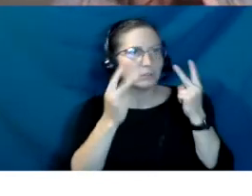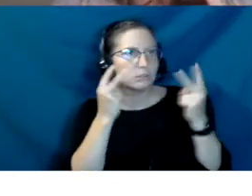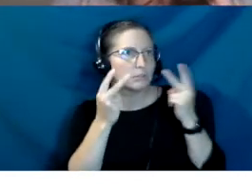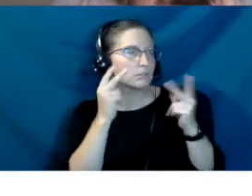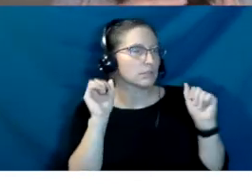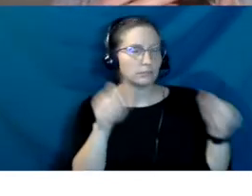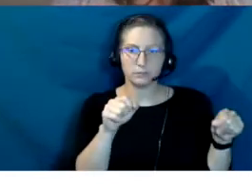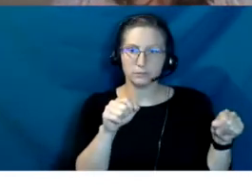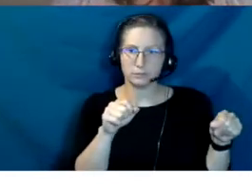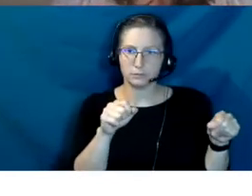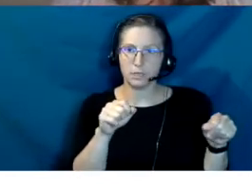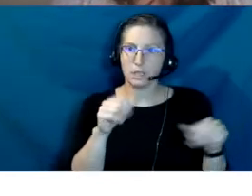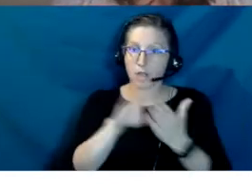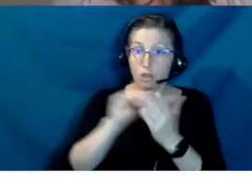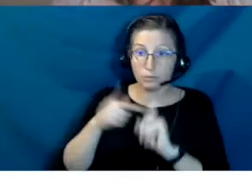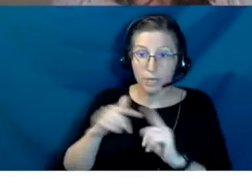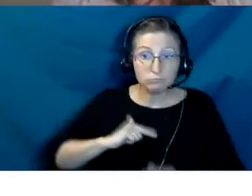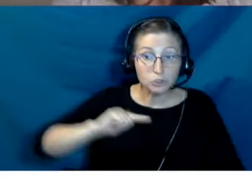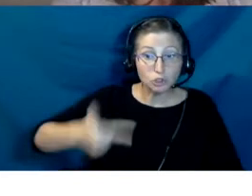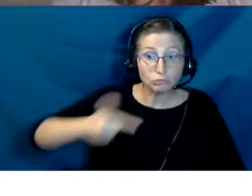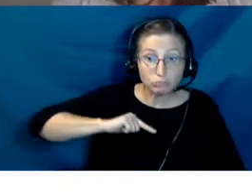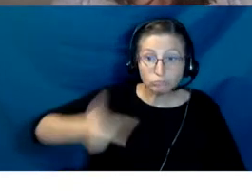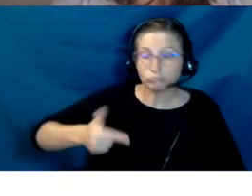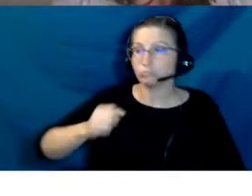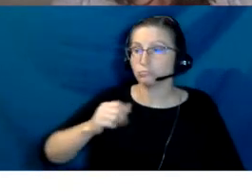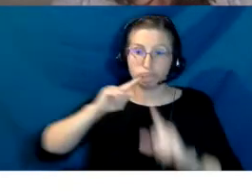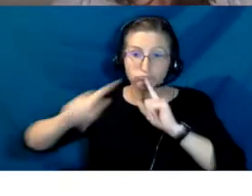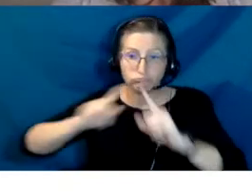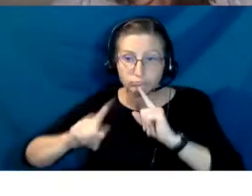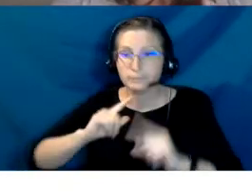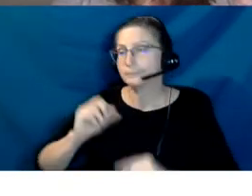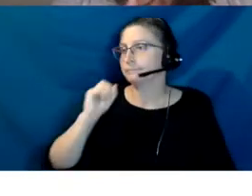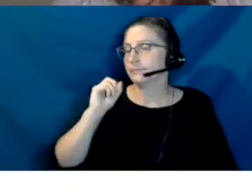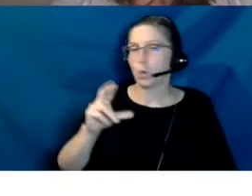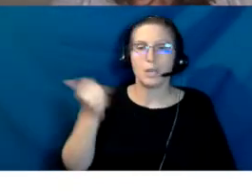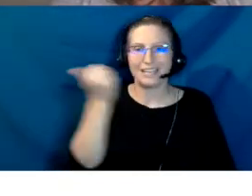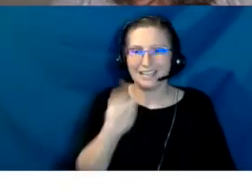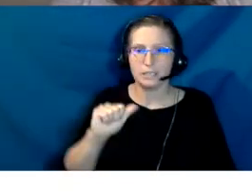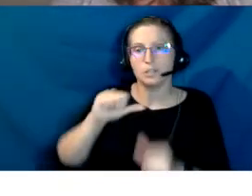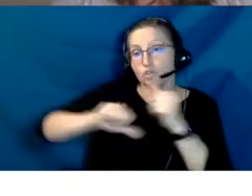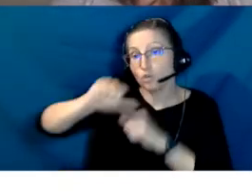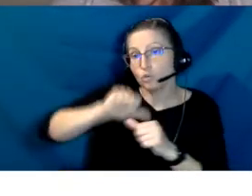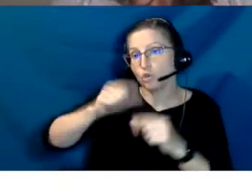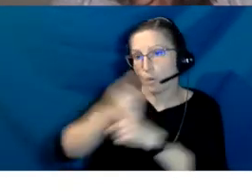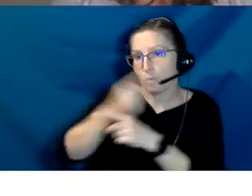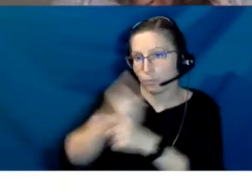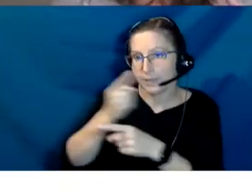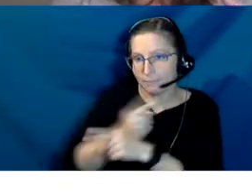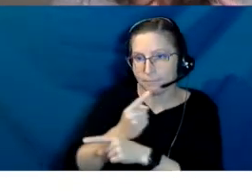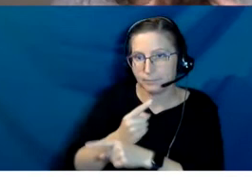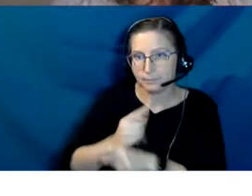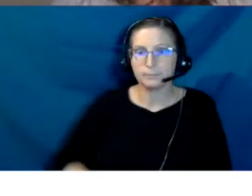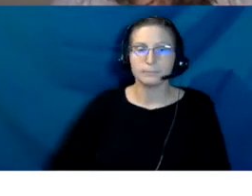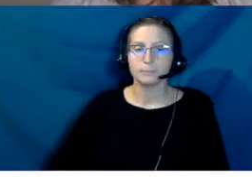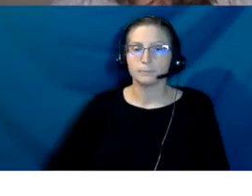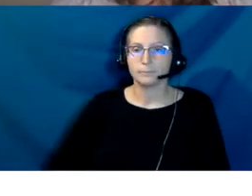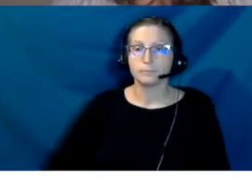and learn about turn-taking or about just social appropriate cues. As much as 80%